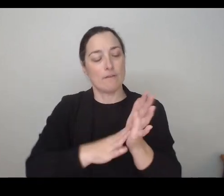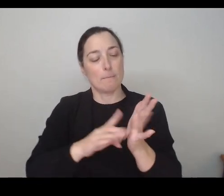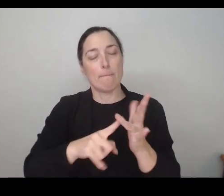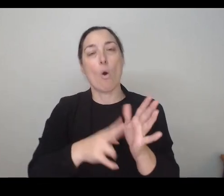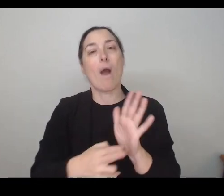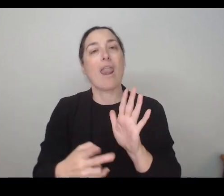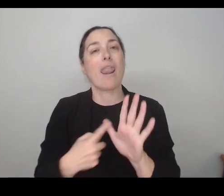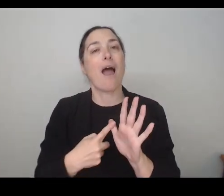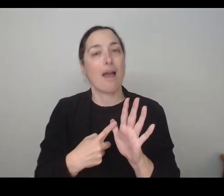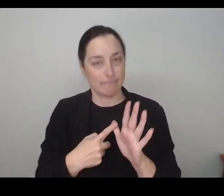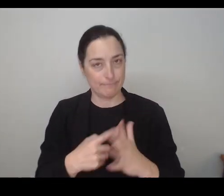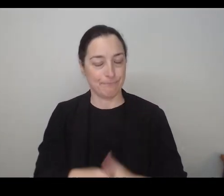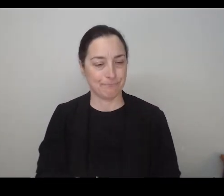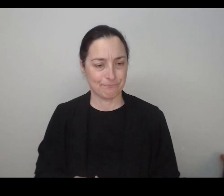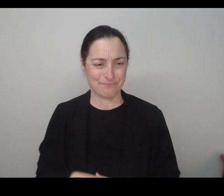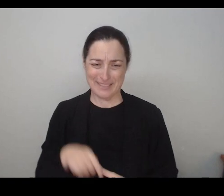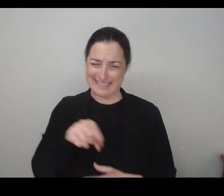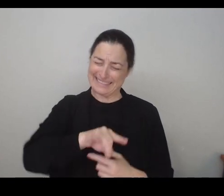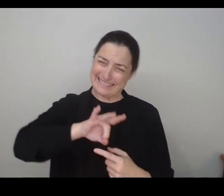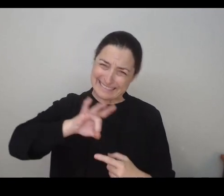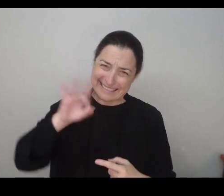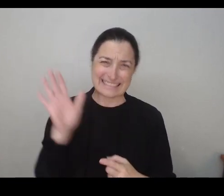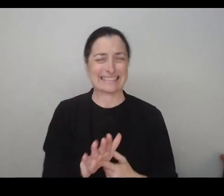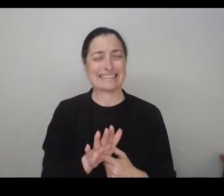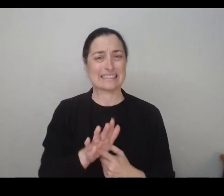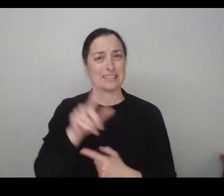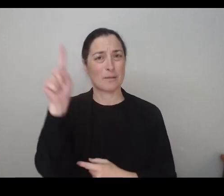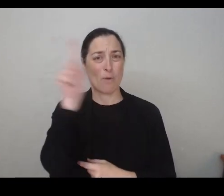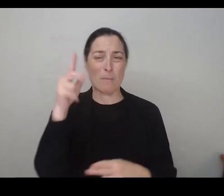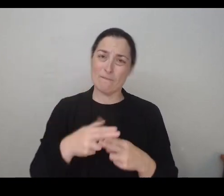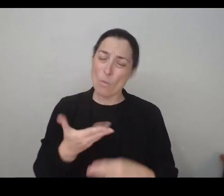This is a crucial moment for all of us. I mean, for all the planet.